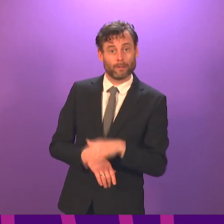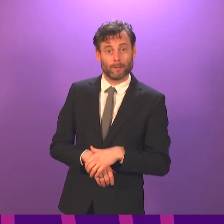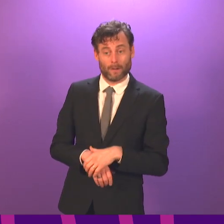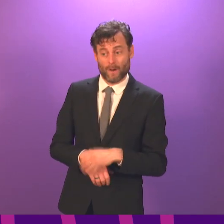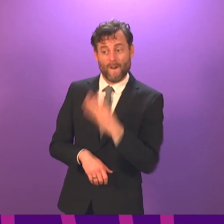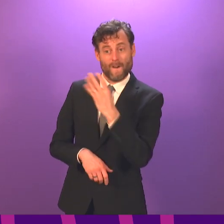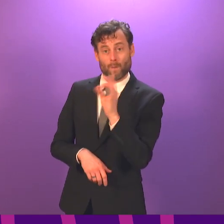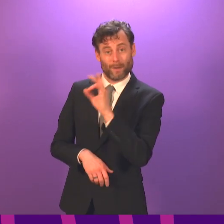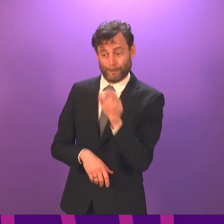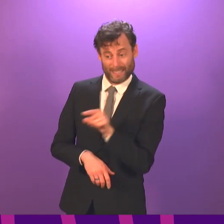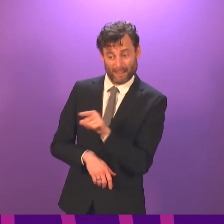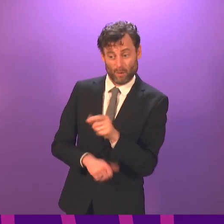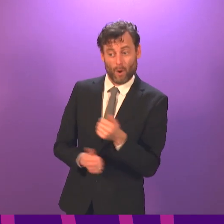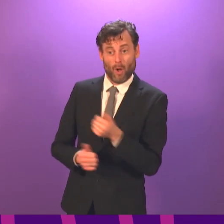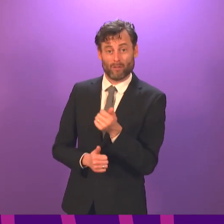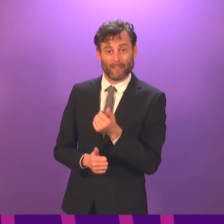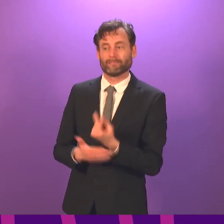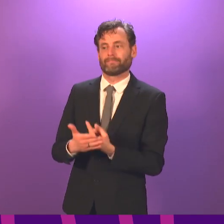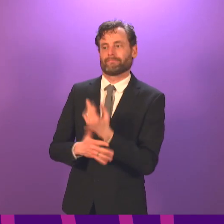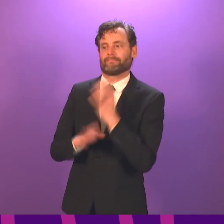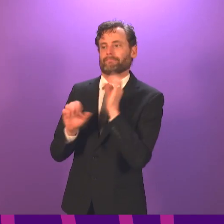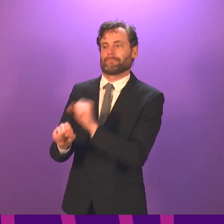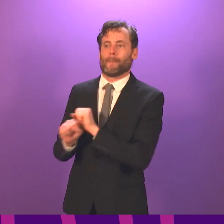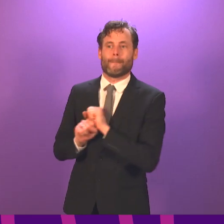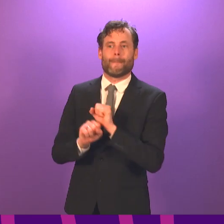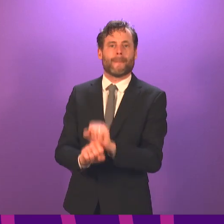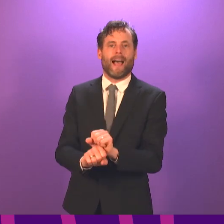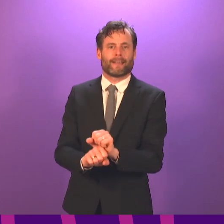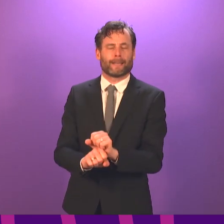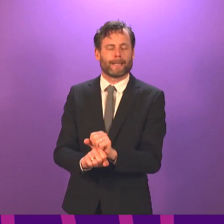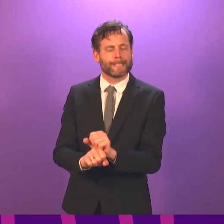back in jail. I warned at the time that the Government needed to put in place a robust